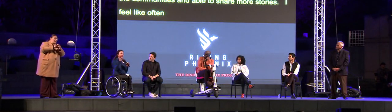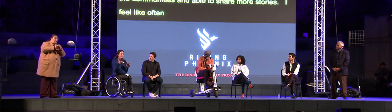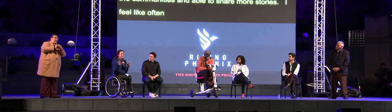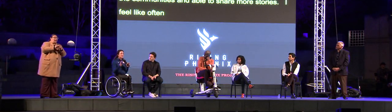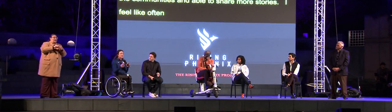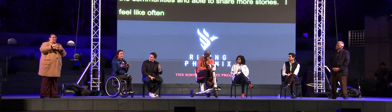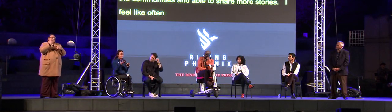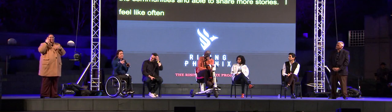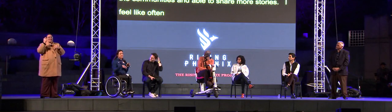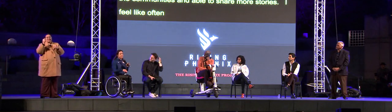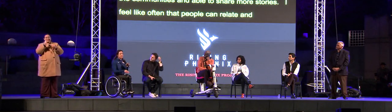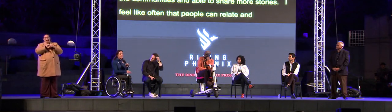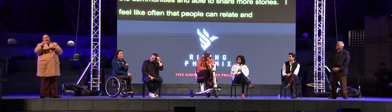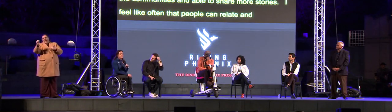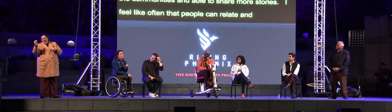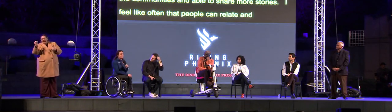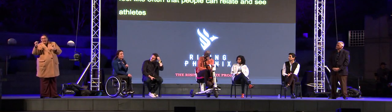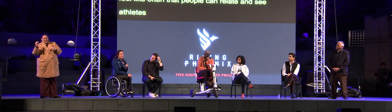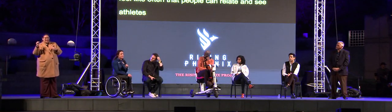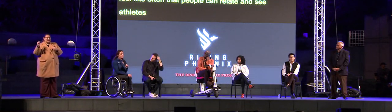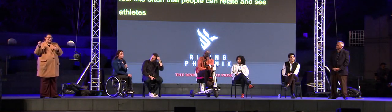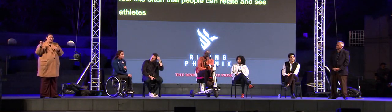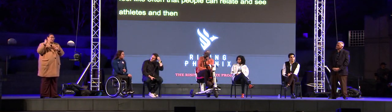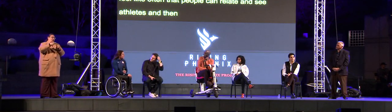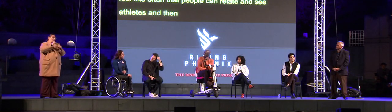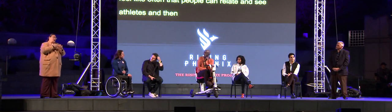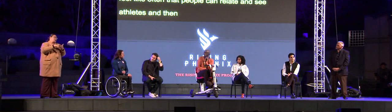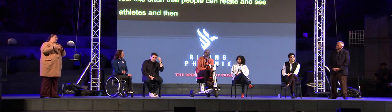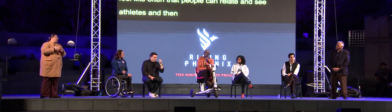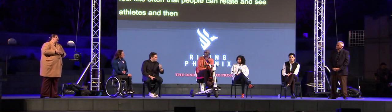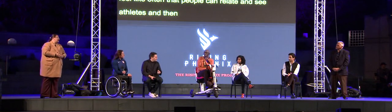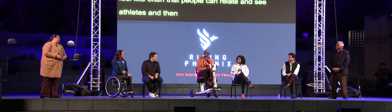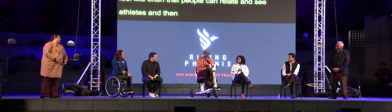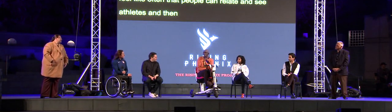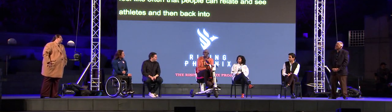athletes and then back into our own communities.